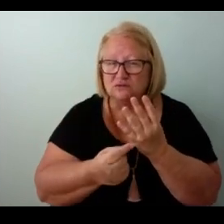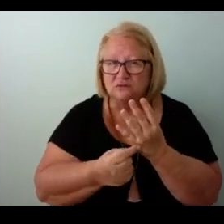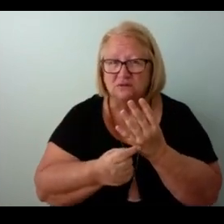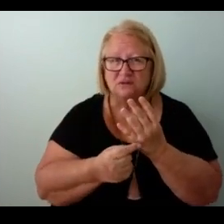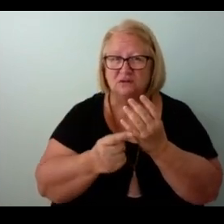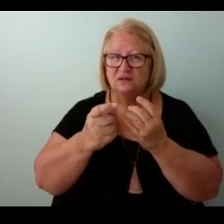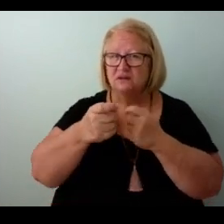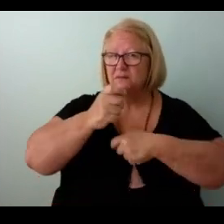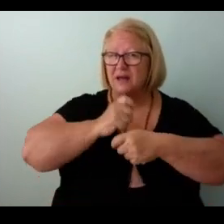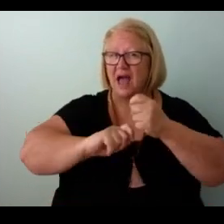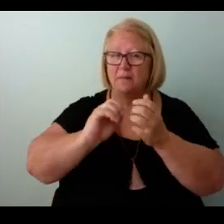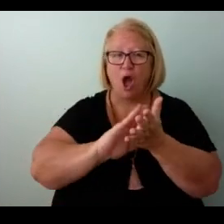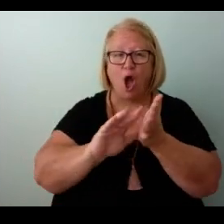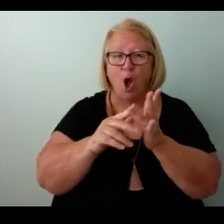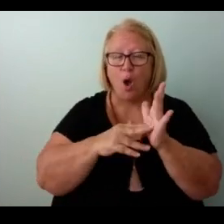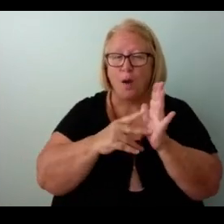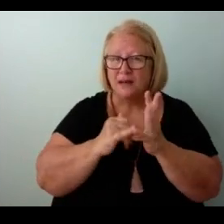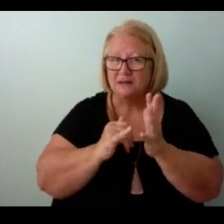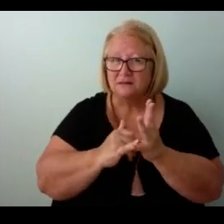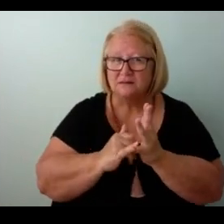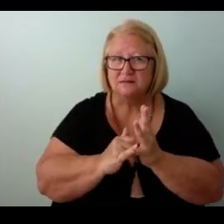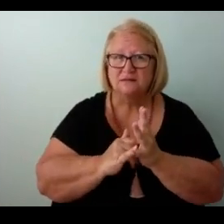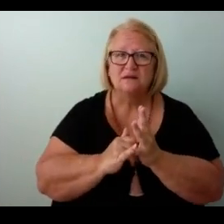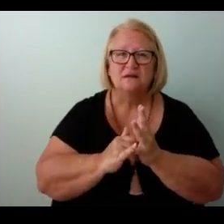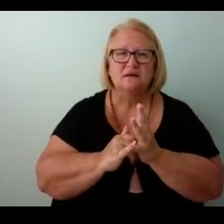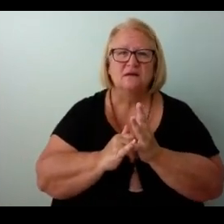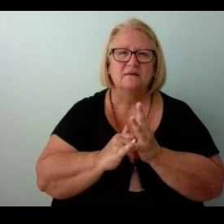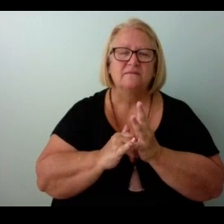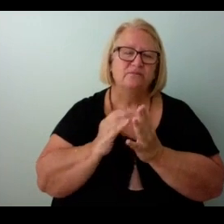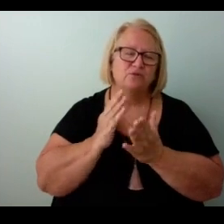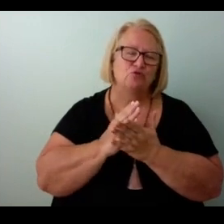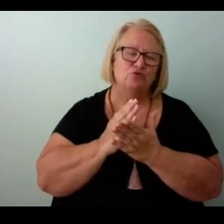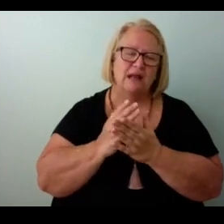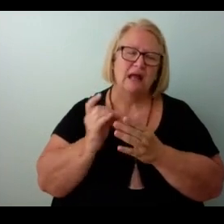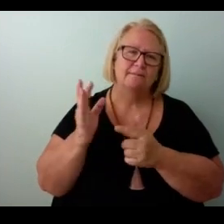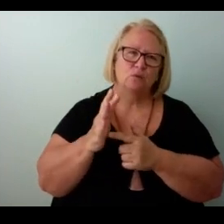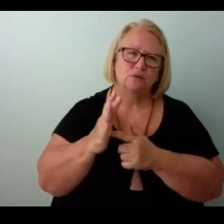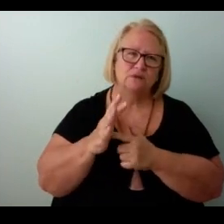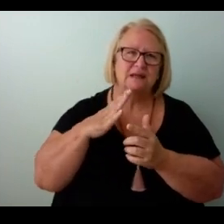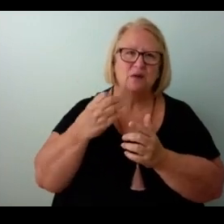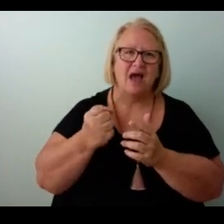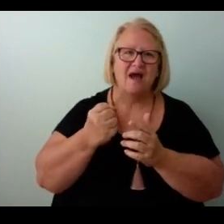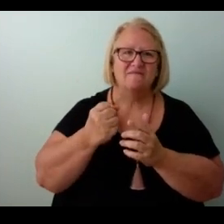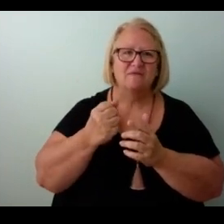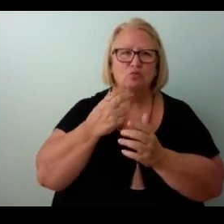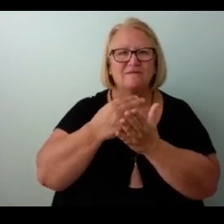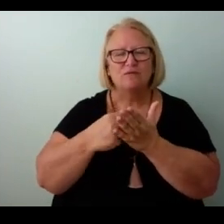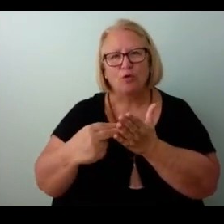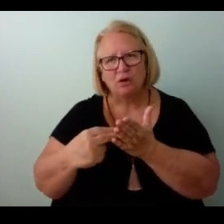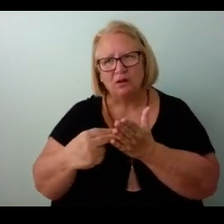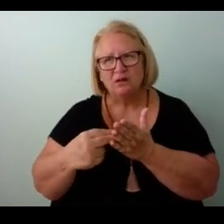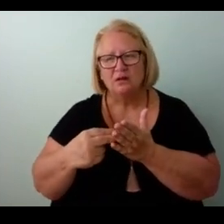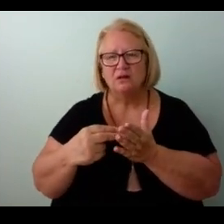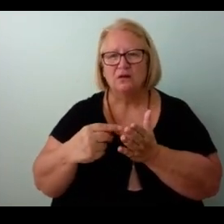So in those circumstances very important that a referral could be made to us or perhaps another financial counselling agency.